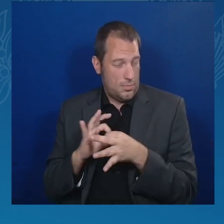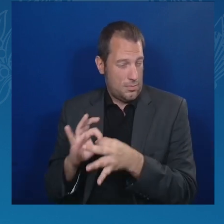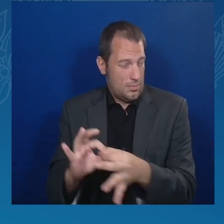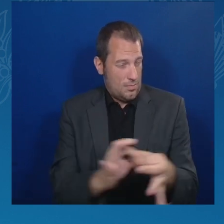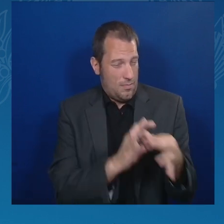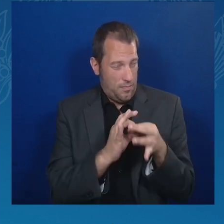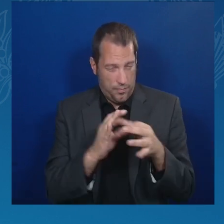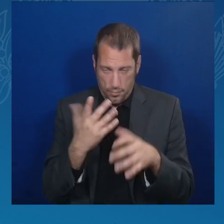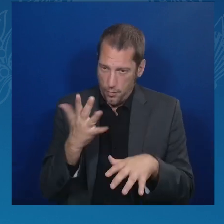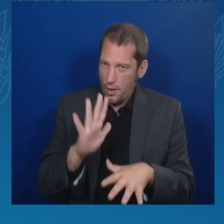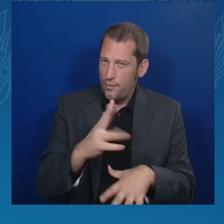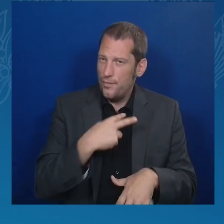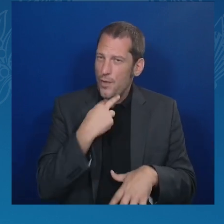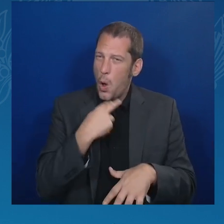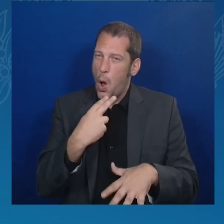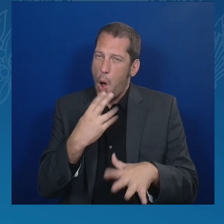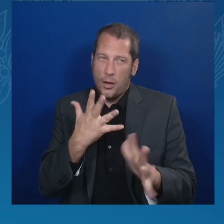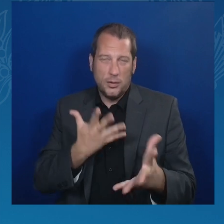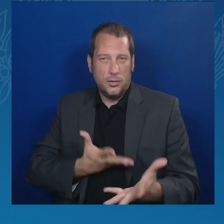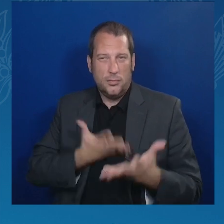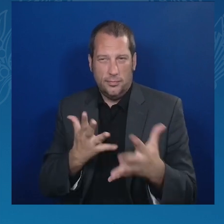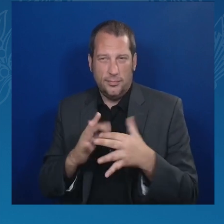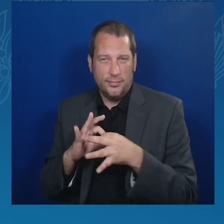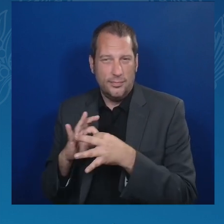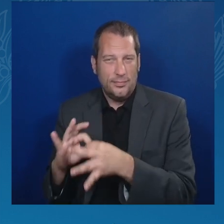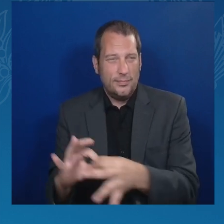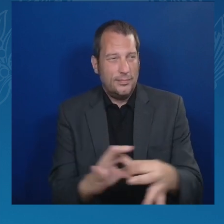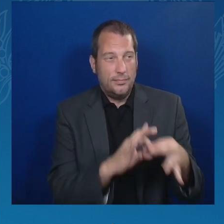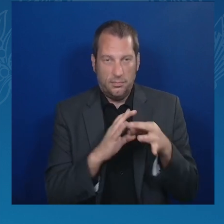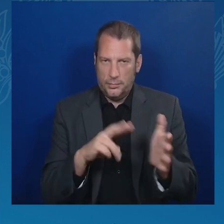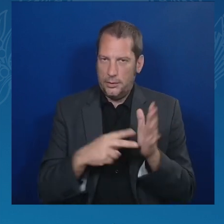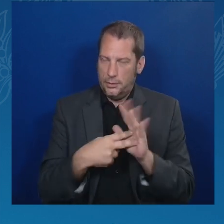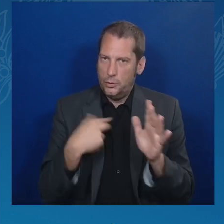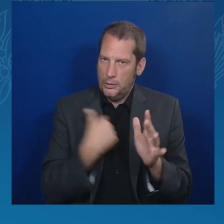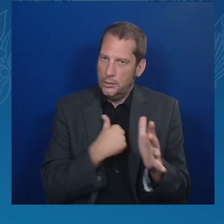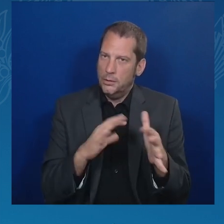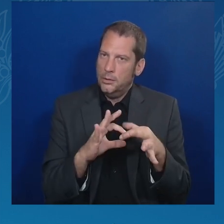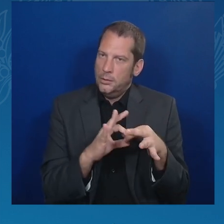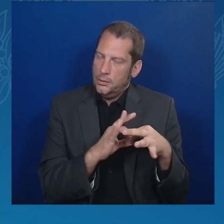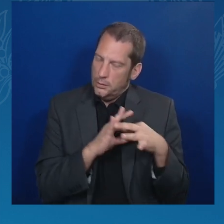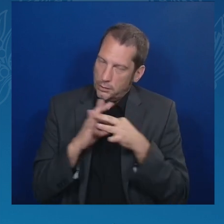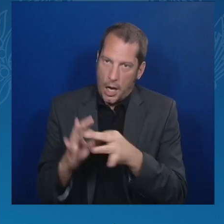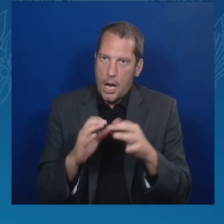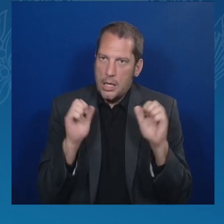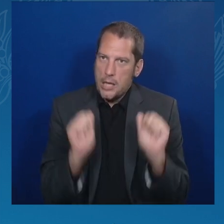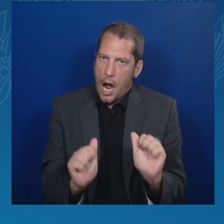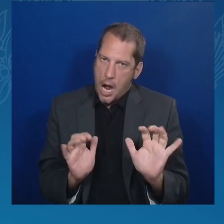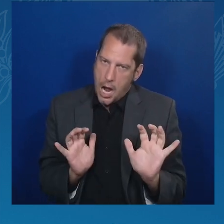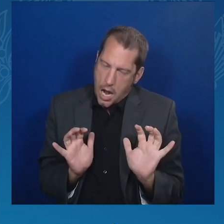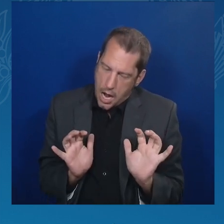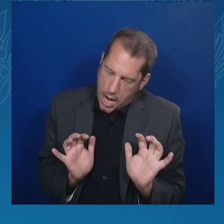we can drive extraordinary change, because it is we who stand together